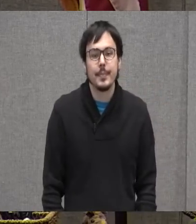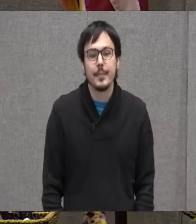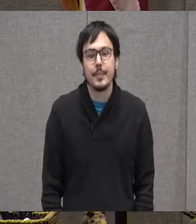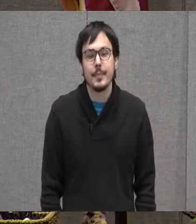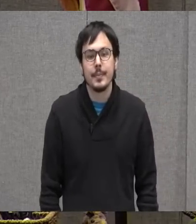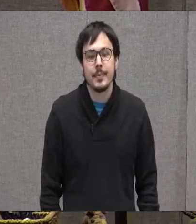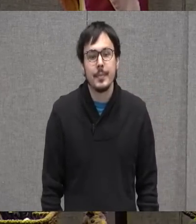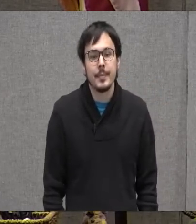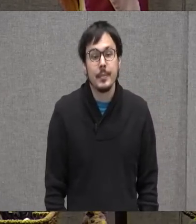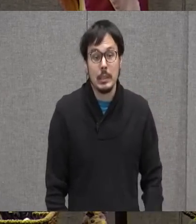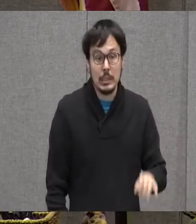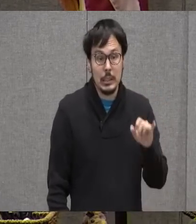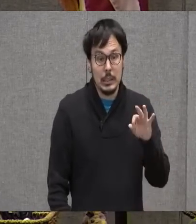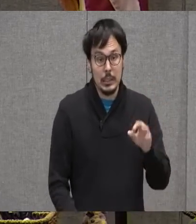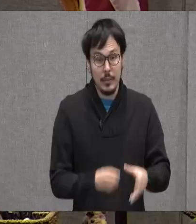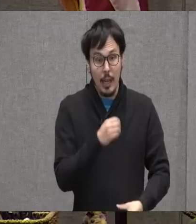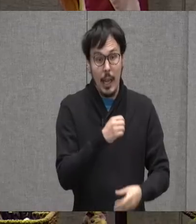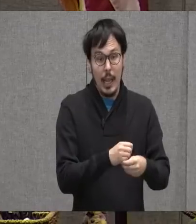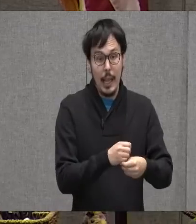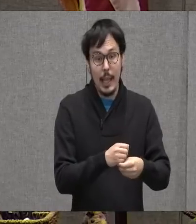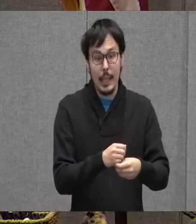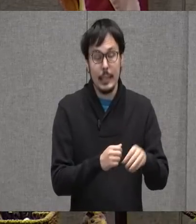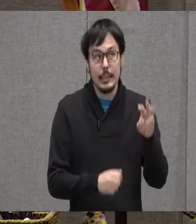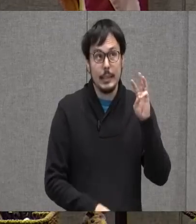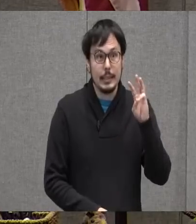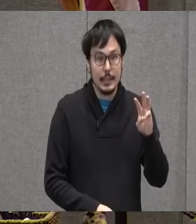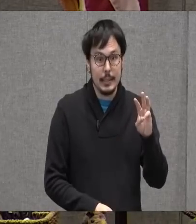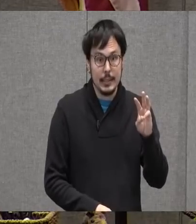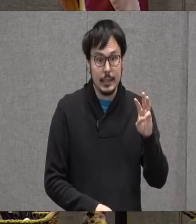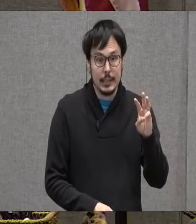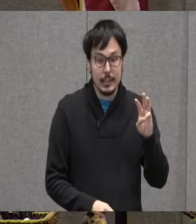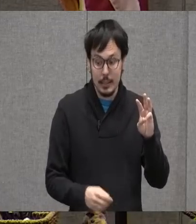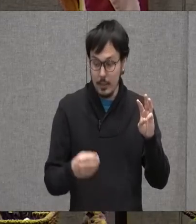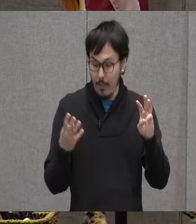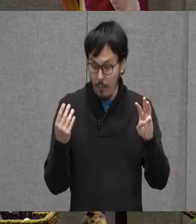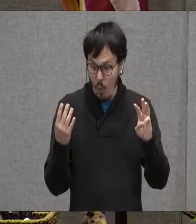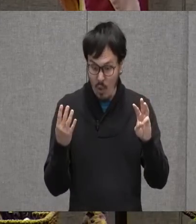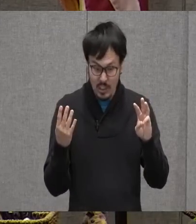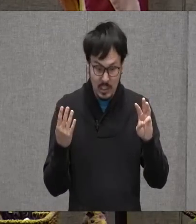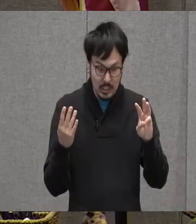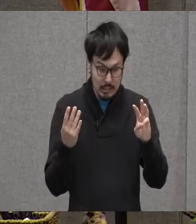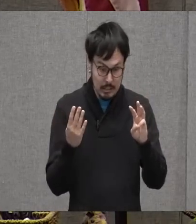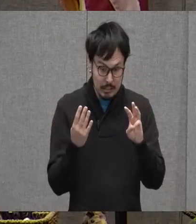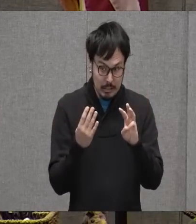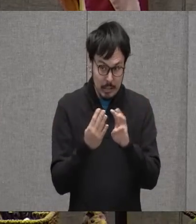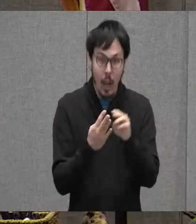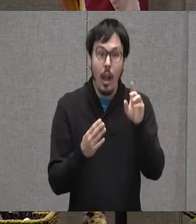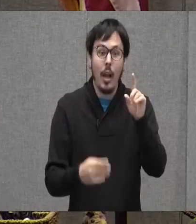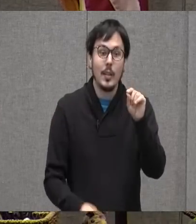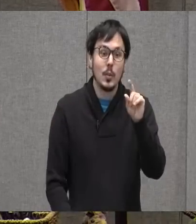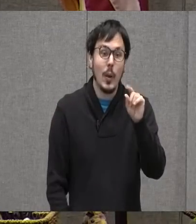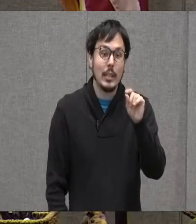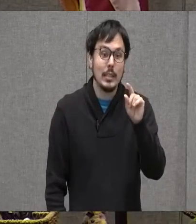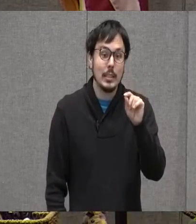So if I add six more to 14 that will get me to the number 20.